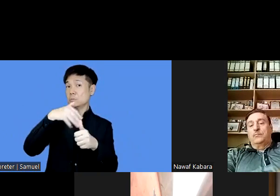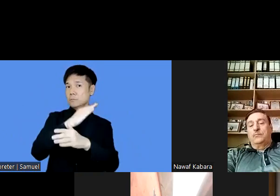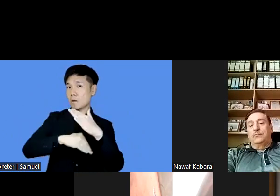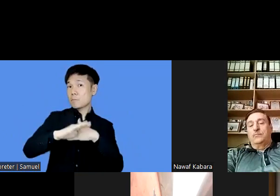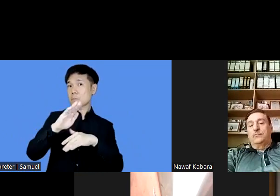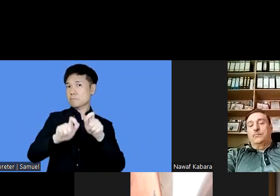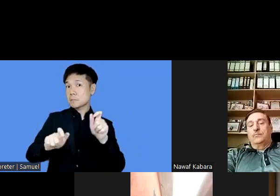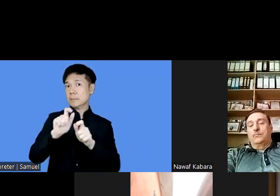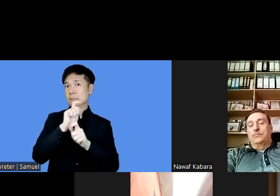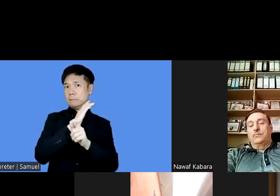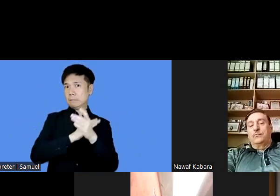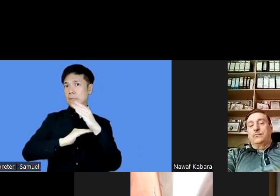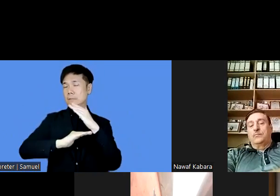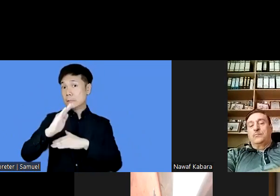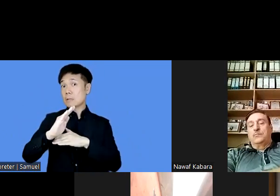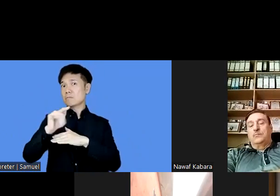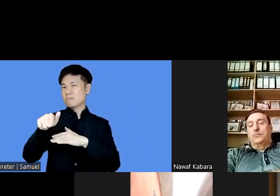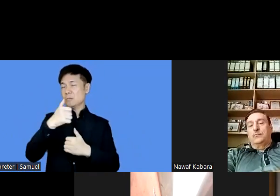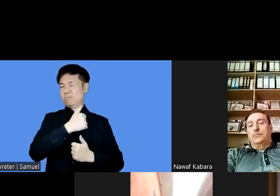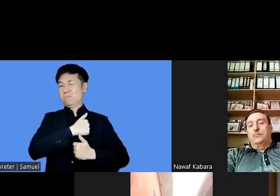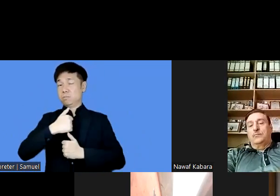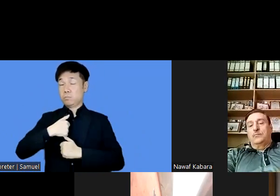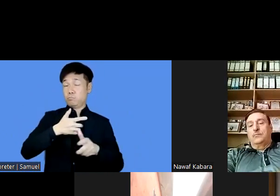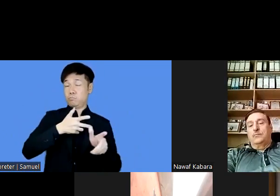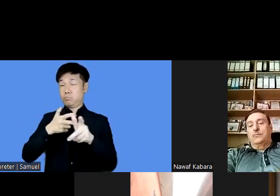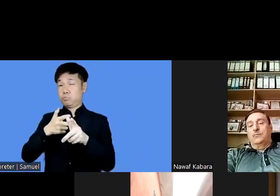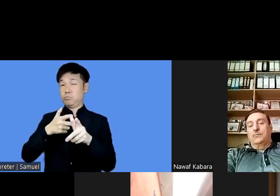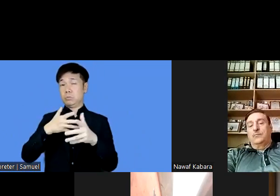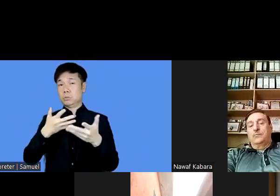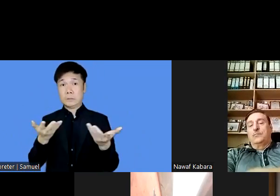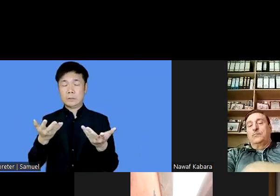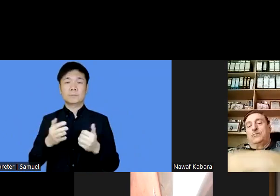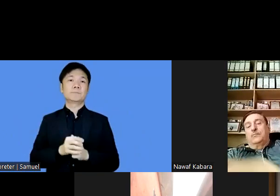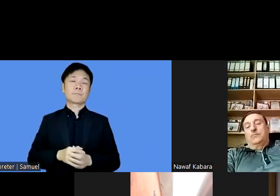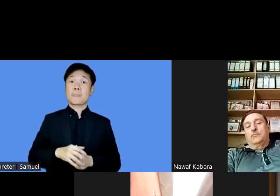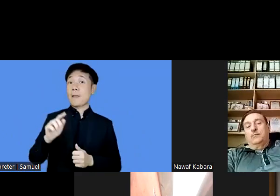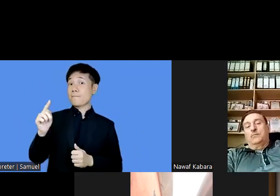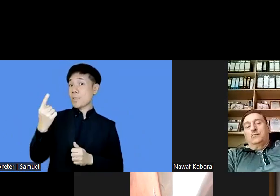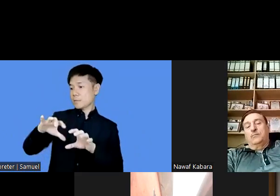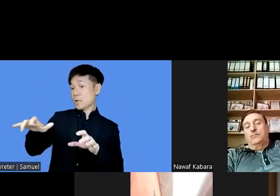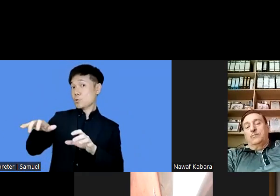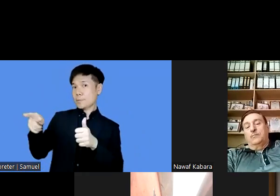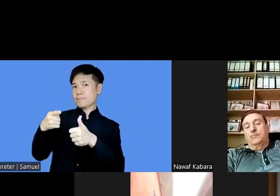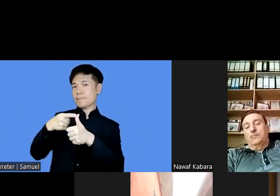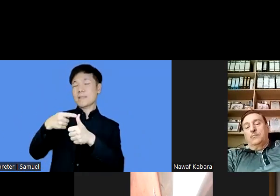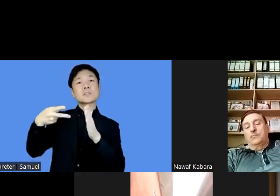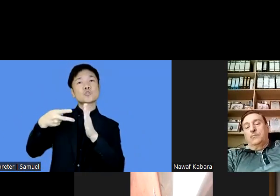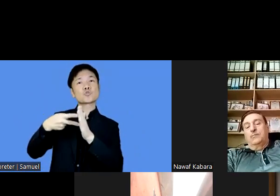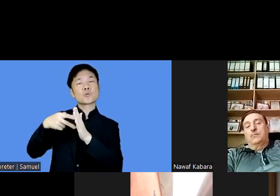We are going to start by going to Syria, Mr. Nawaf Kabara, who is the President of Organisations